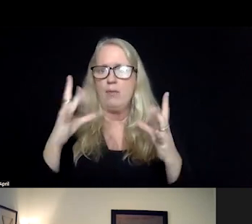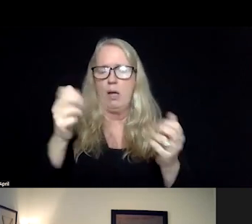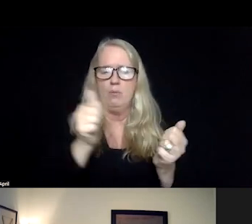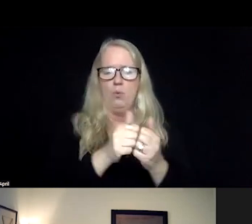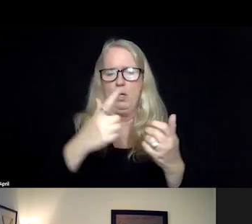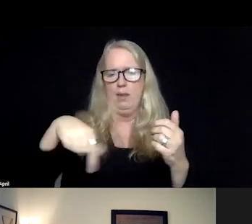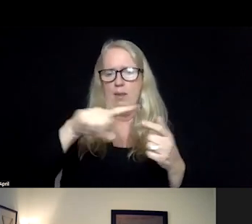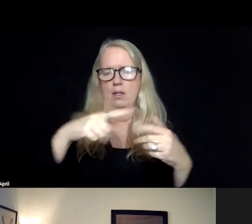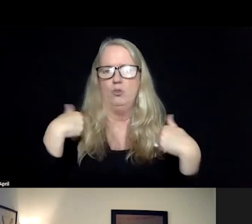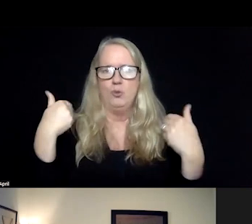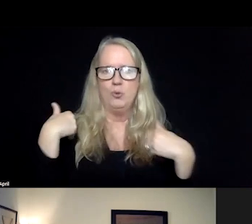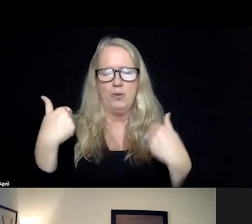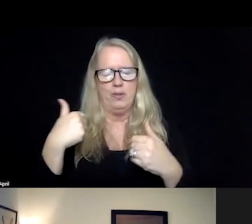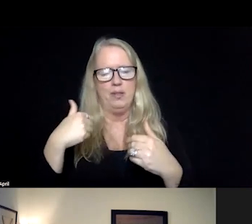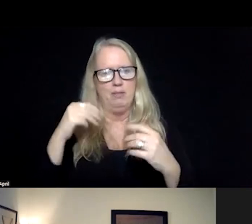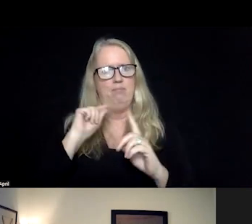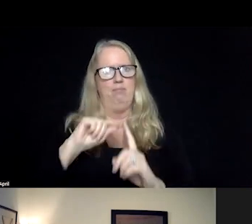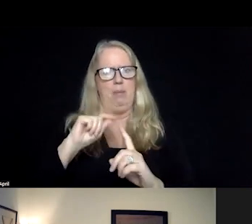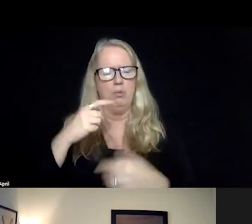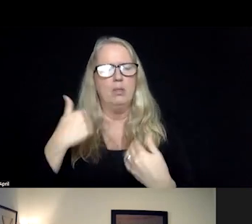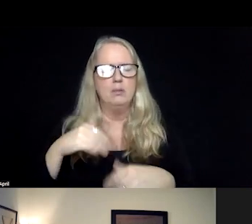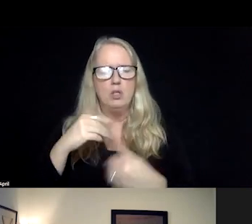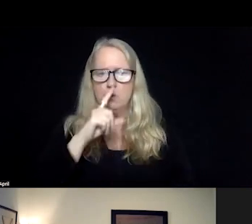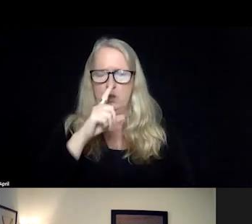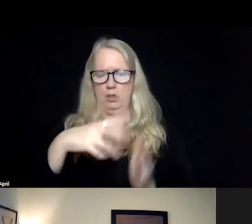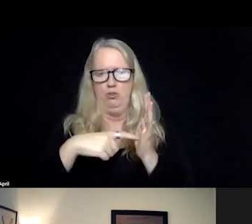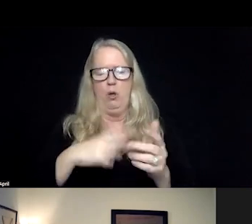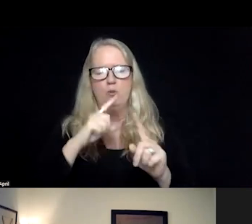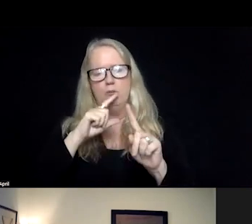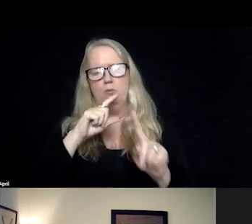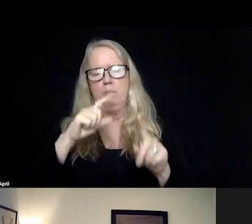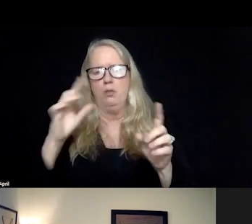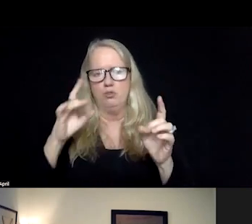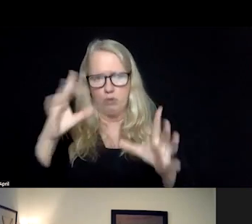I THINK RESPONDING TO THE CRISIS IS A ALL HANDS ON DECK EFFORT